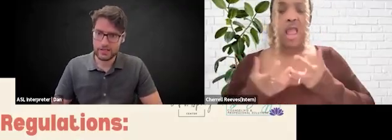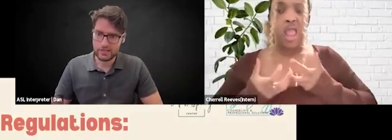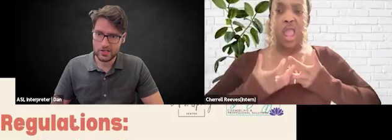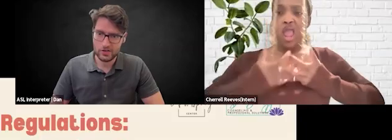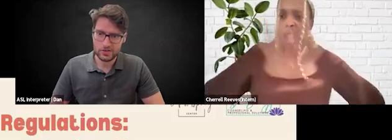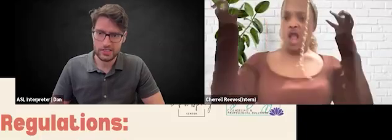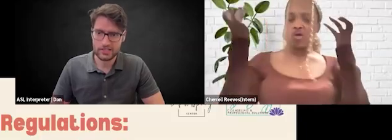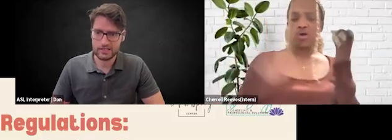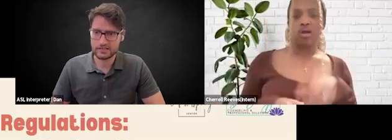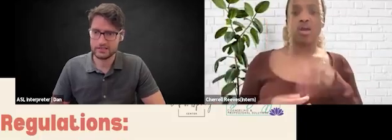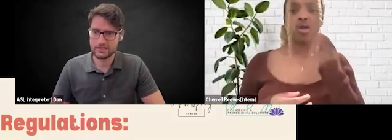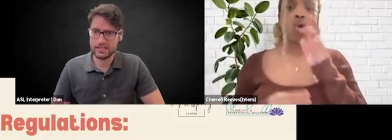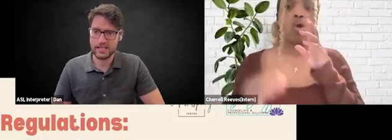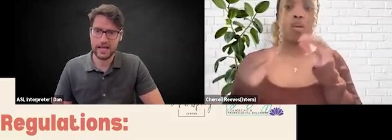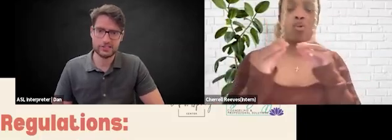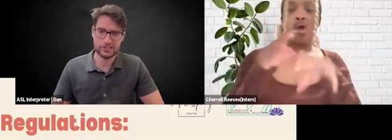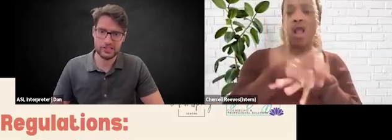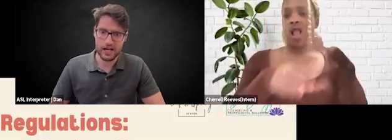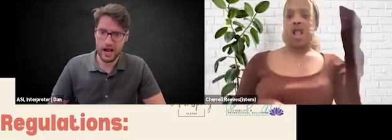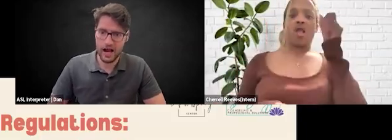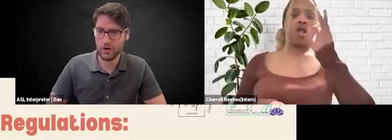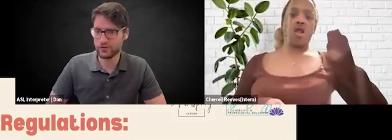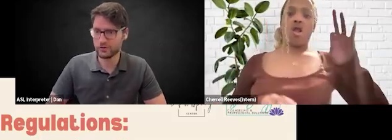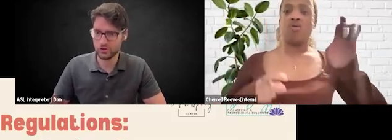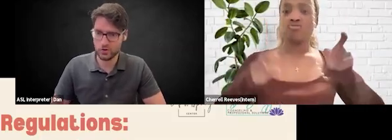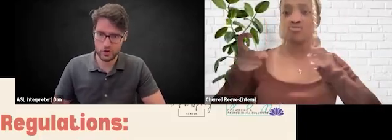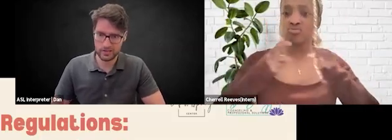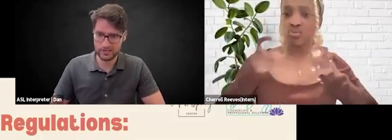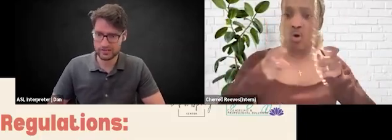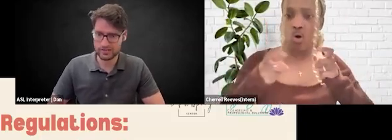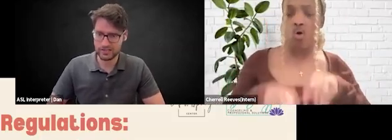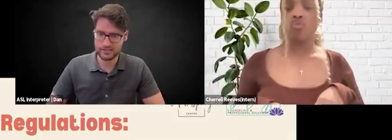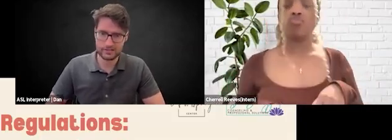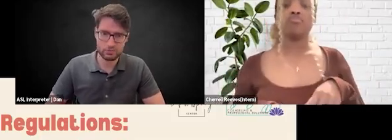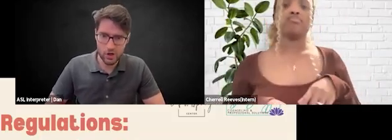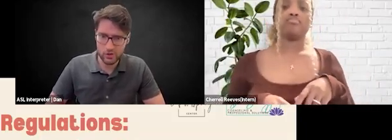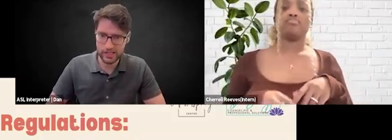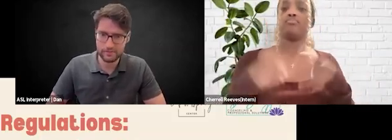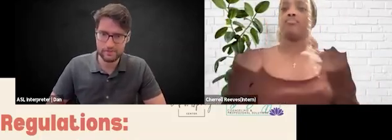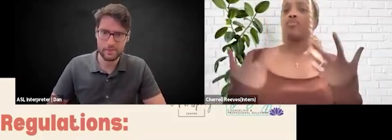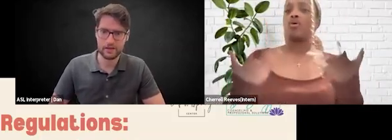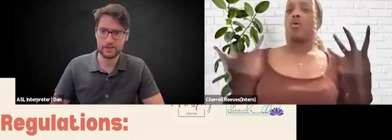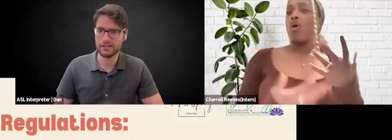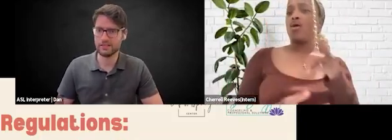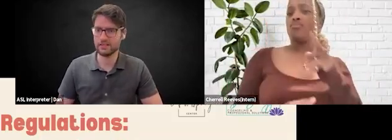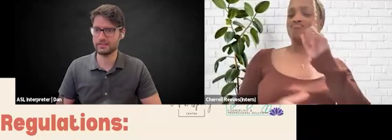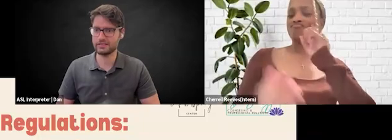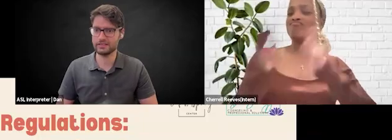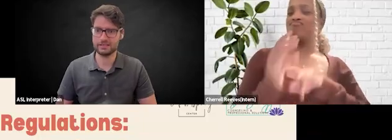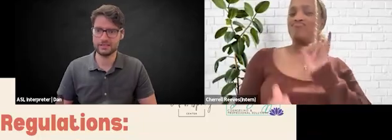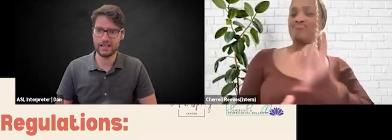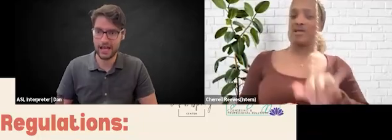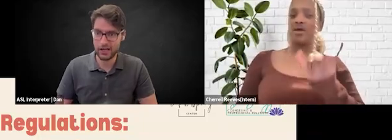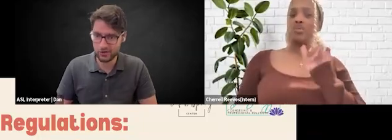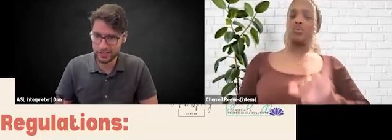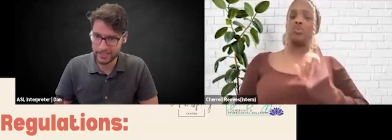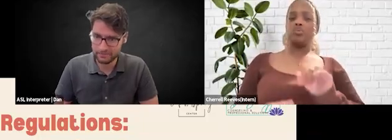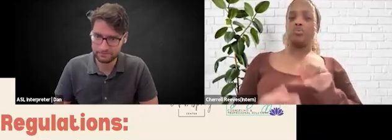The red zone is an engine out of control. It's exploding. It is angry.